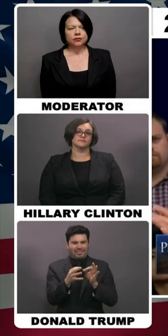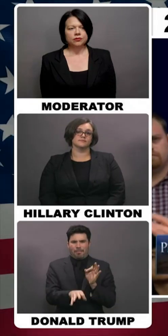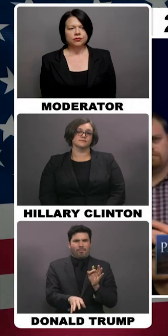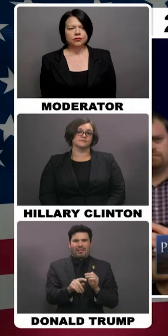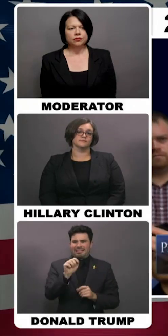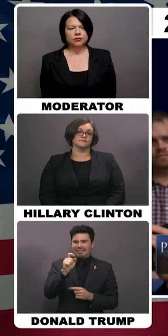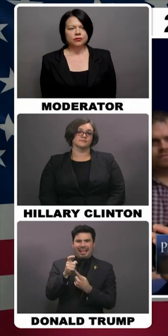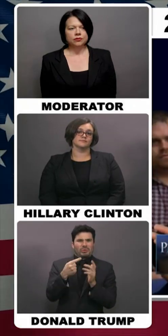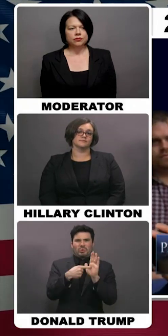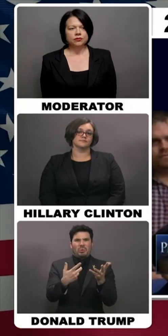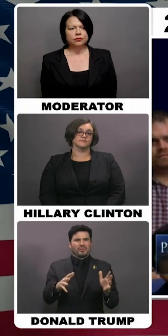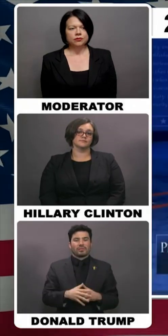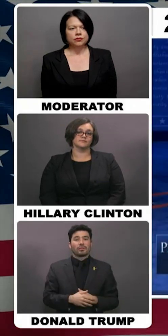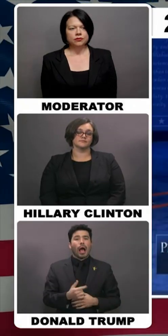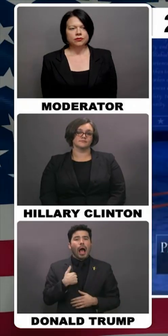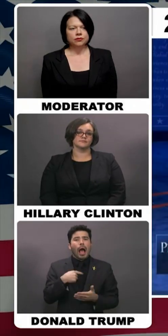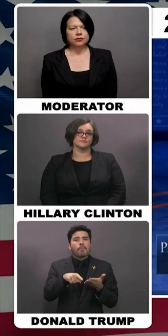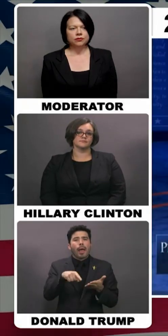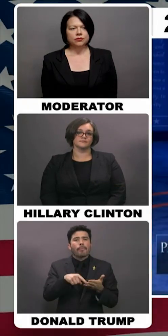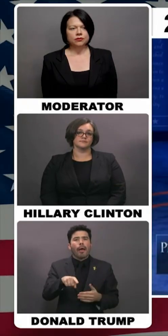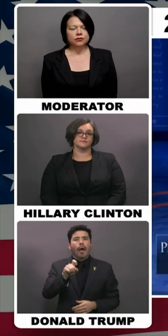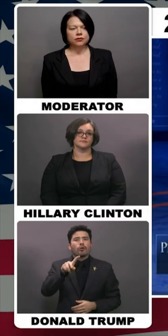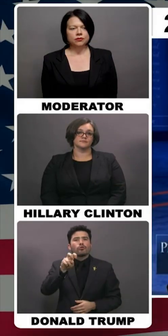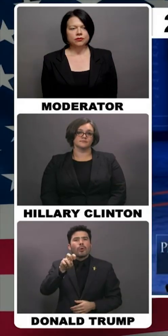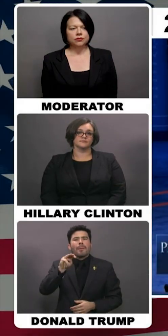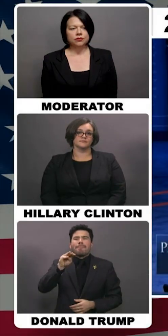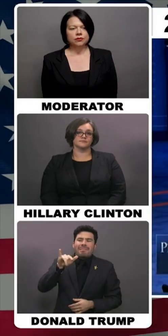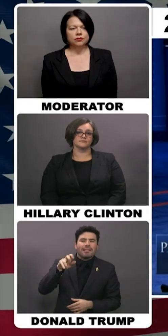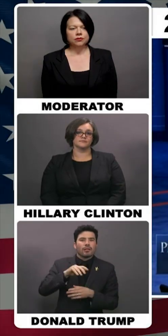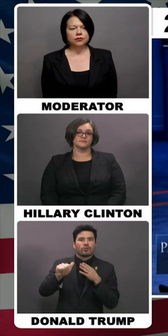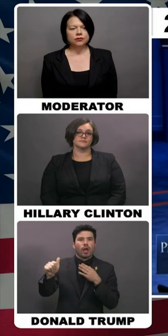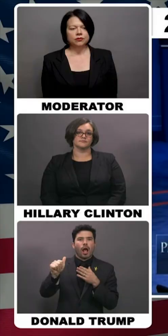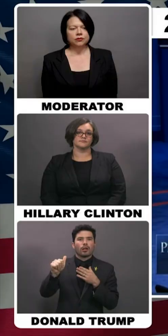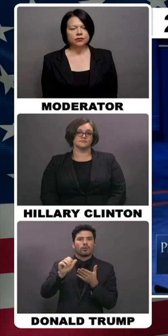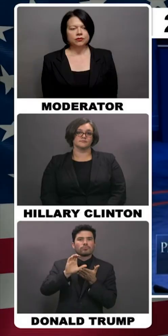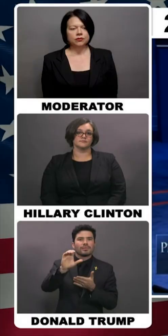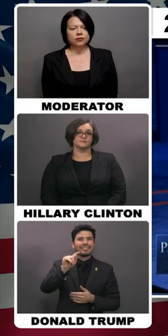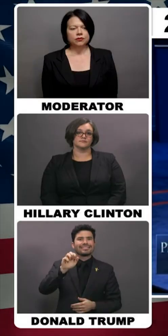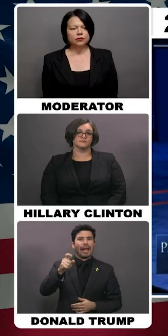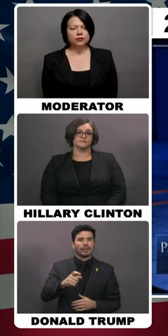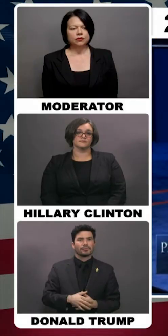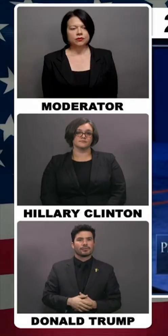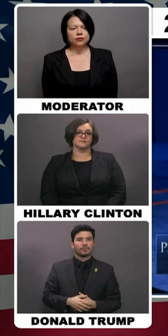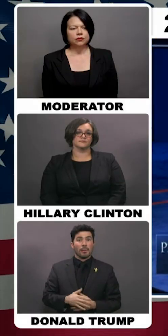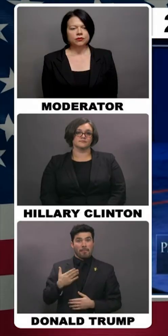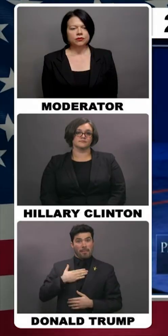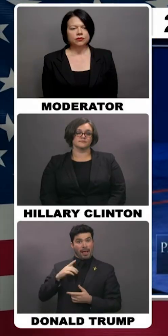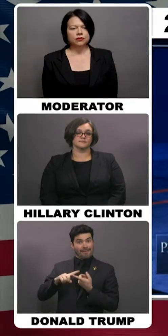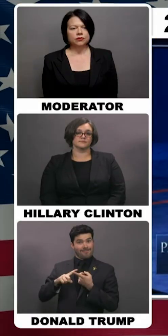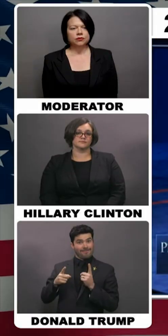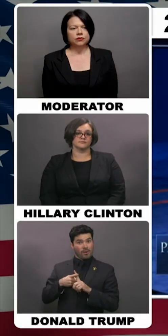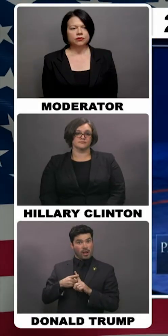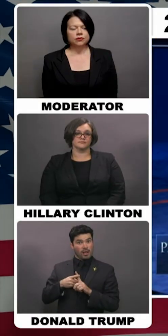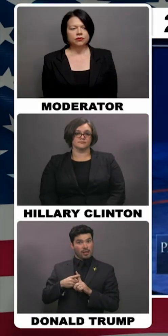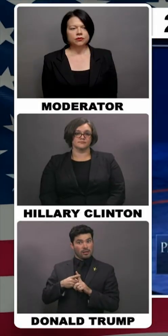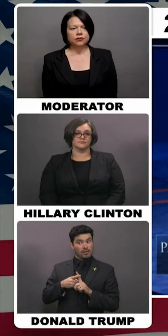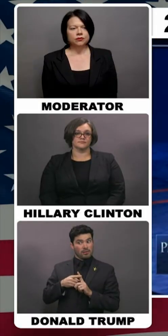of millions of dollars in taxes. Many of her friends took bigger deductions. Warren Buffet took a massive deduction.